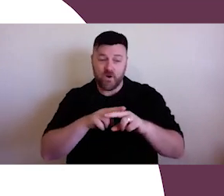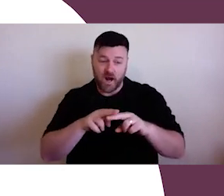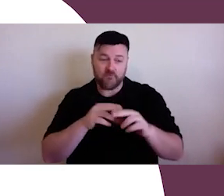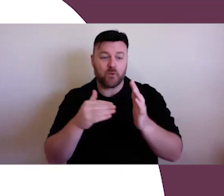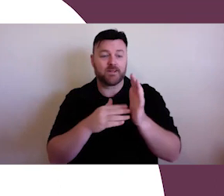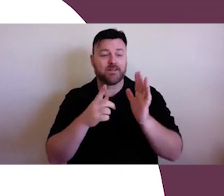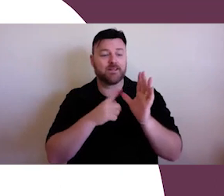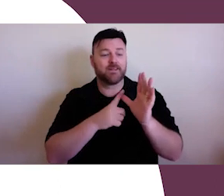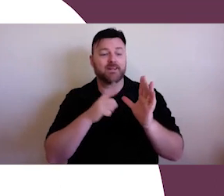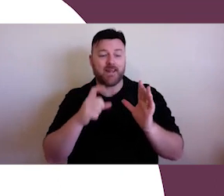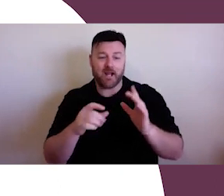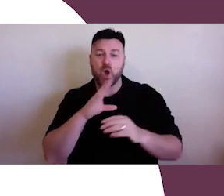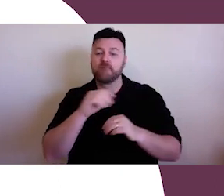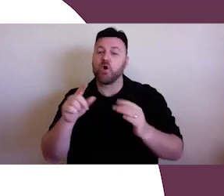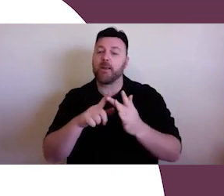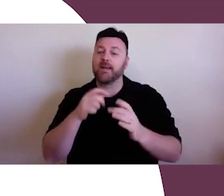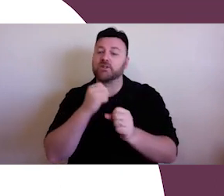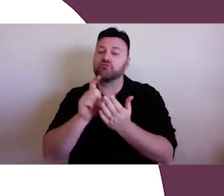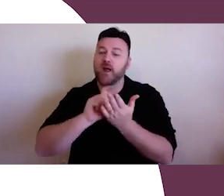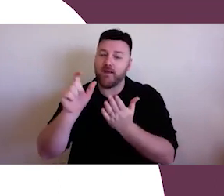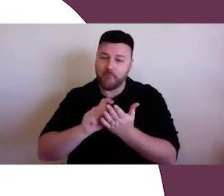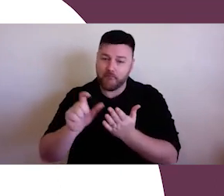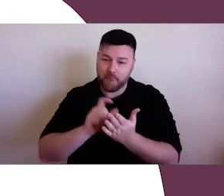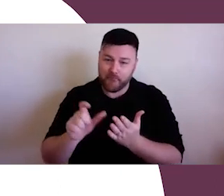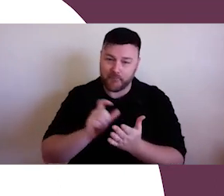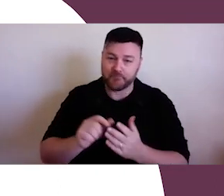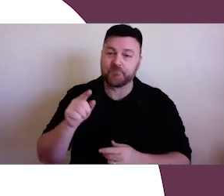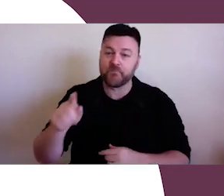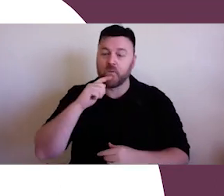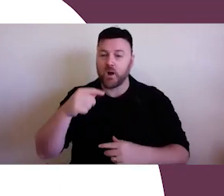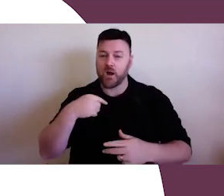Instagram who will be talking to us about how to build through your